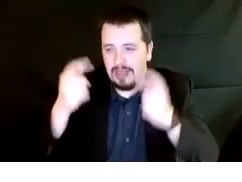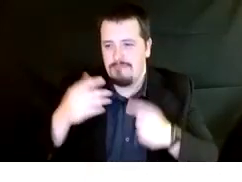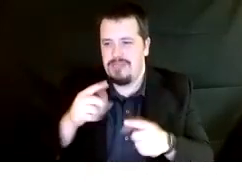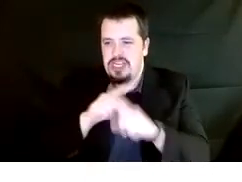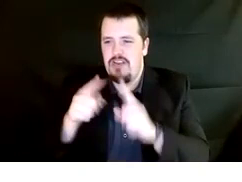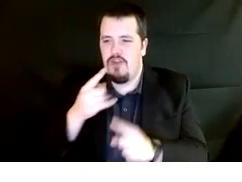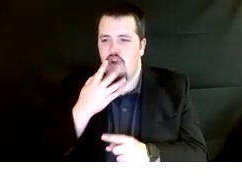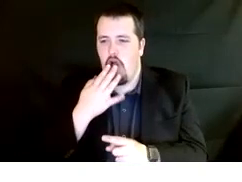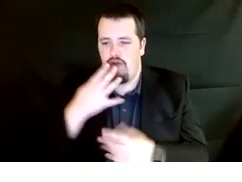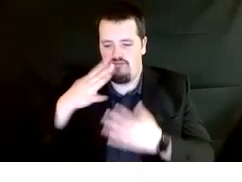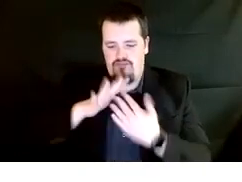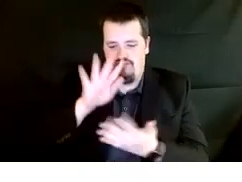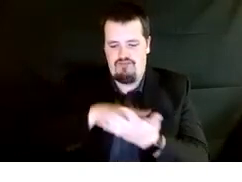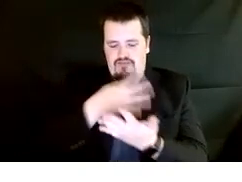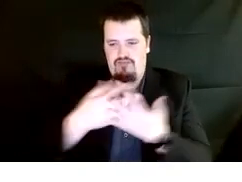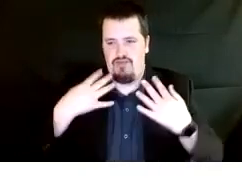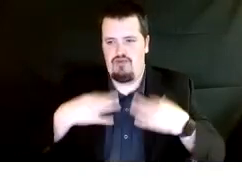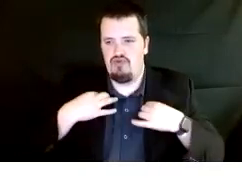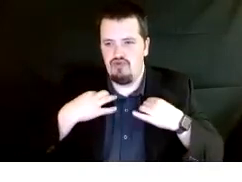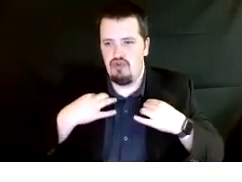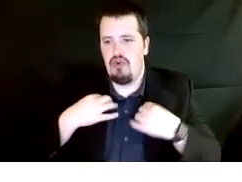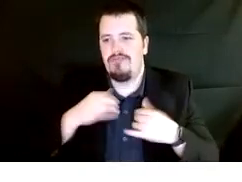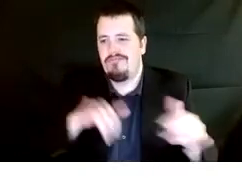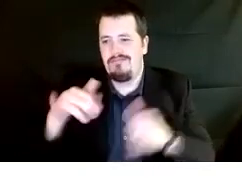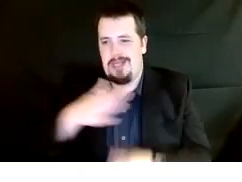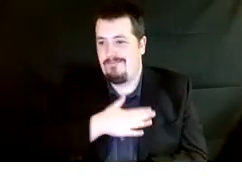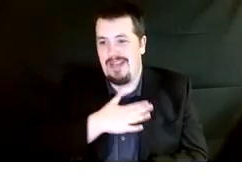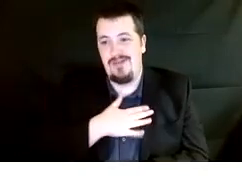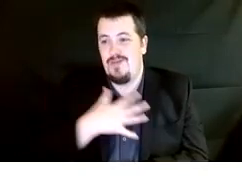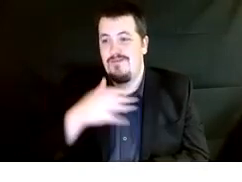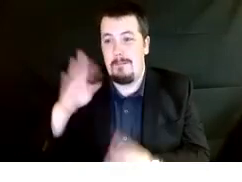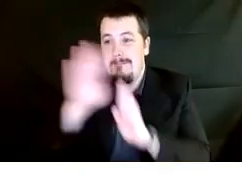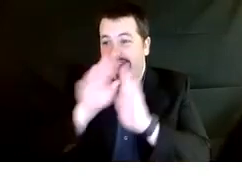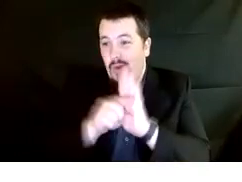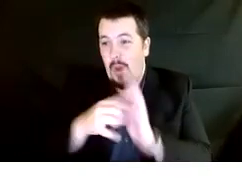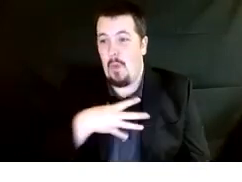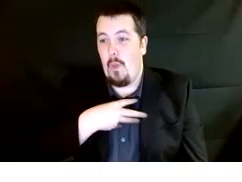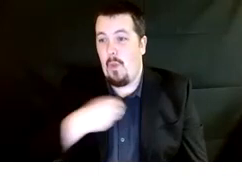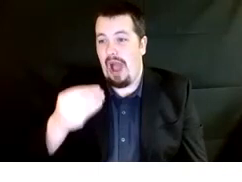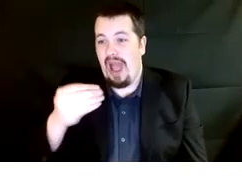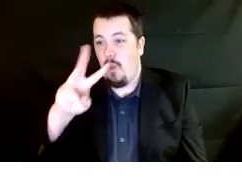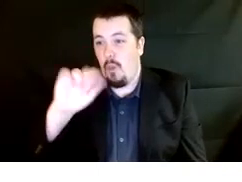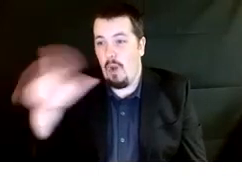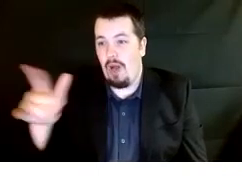checked shirt uh like Brian my background is just a white wall and I used to pronounce she her hers